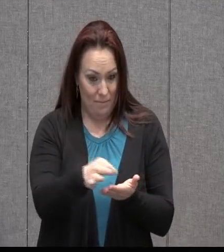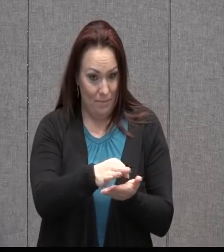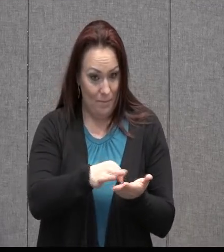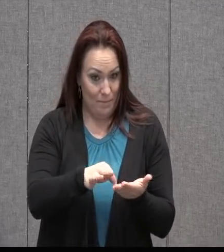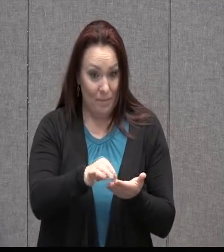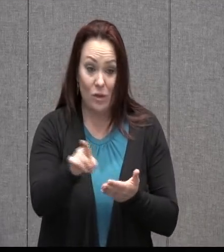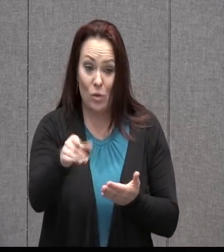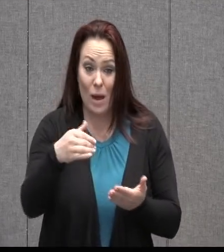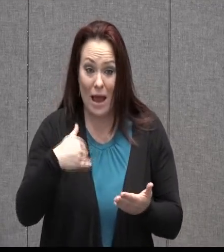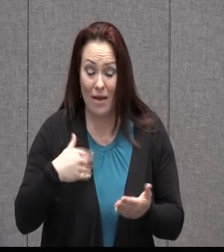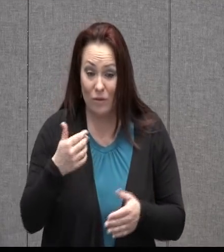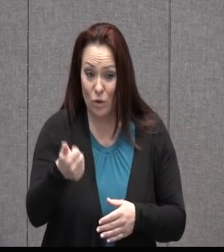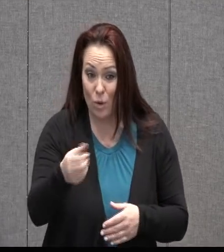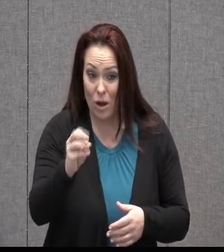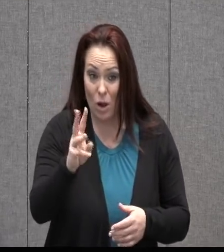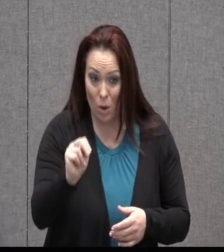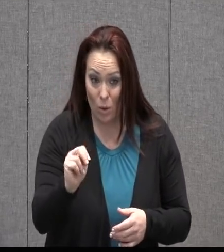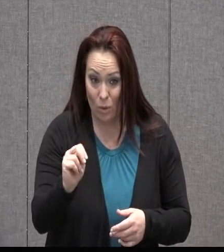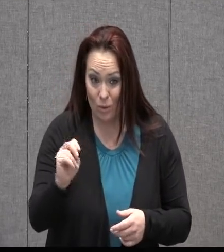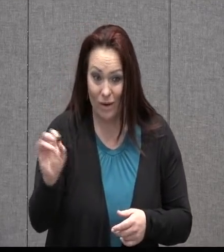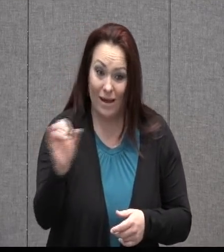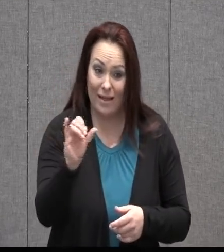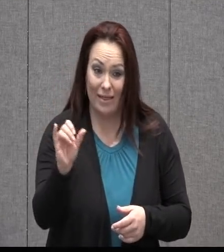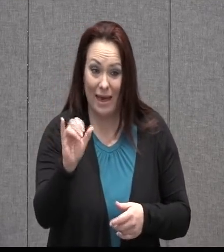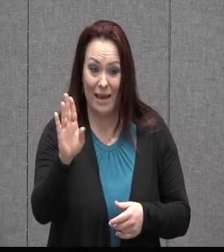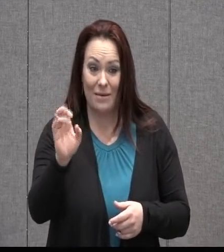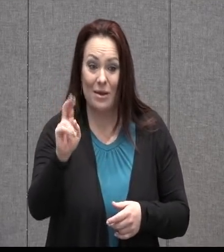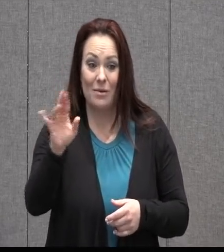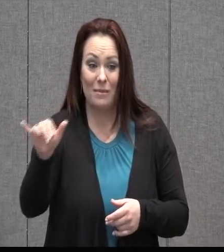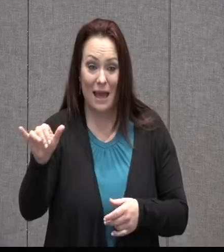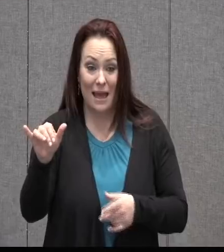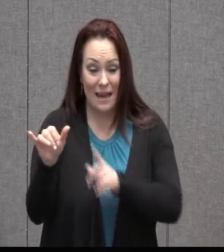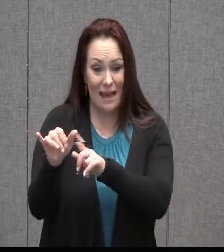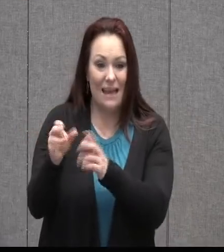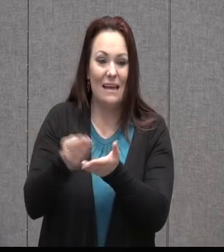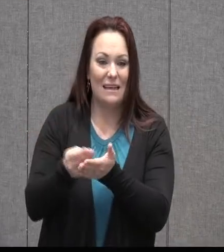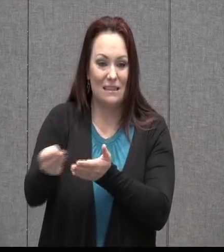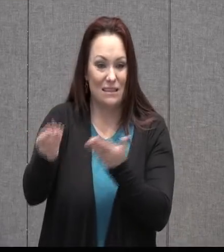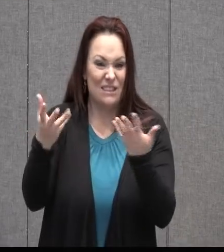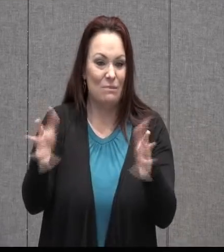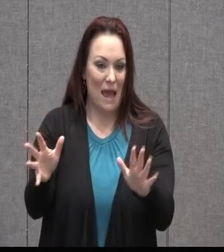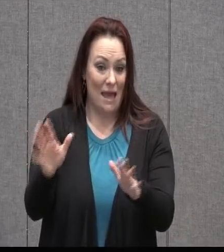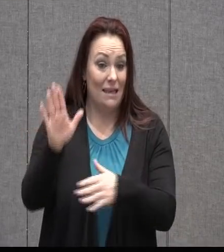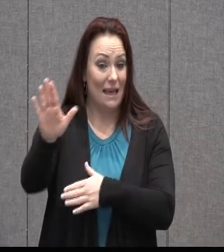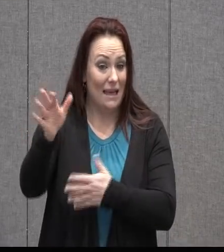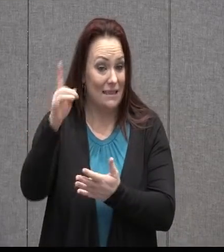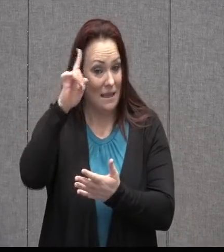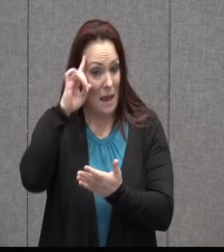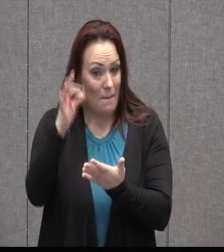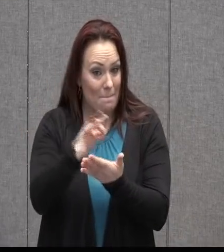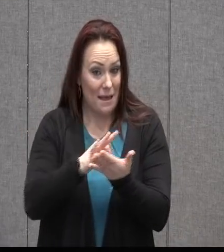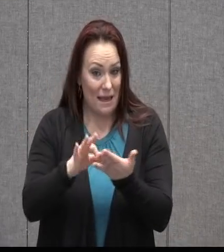Like Benny, and he was able to spend his penny. This is a penny.